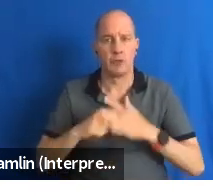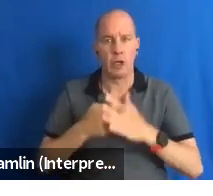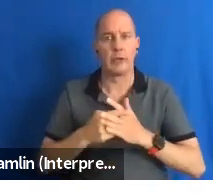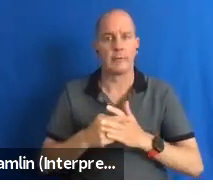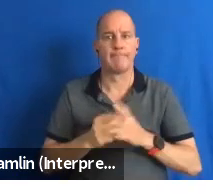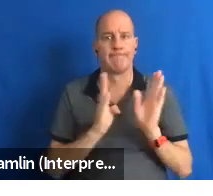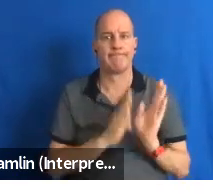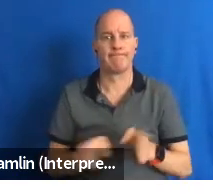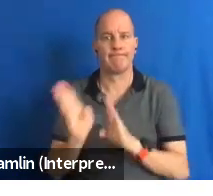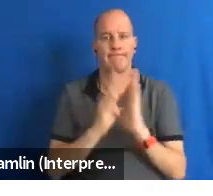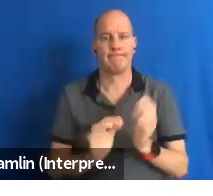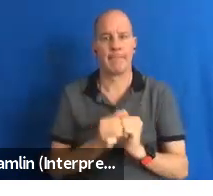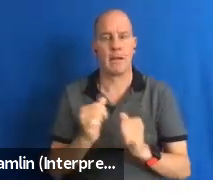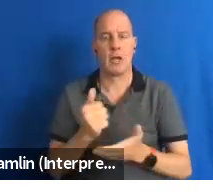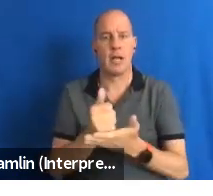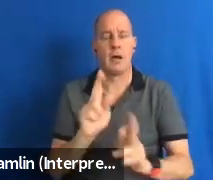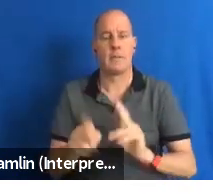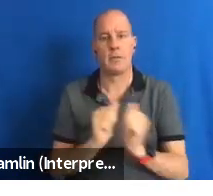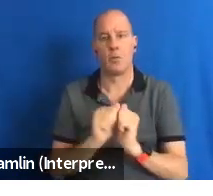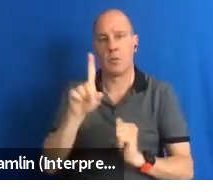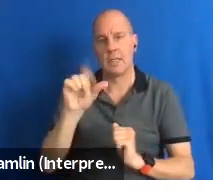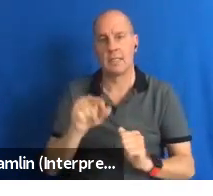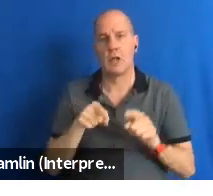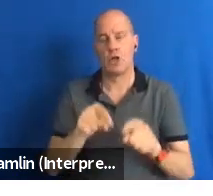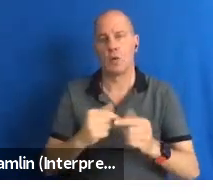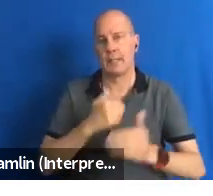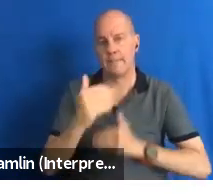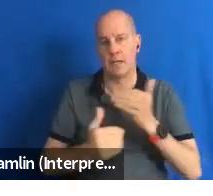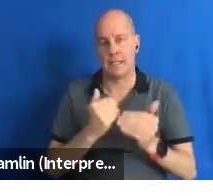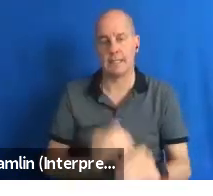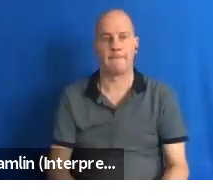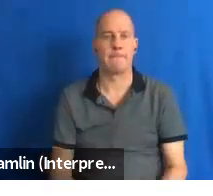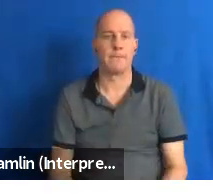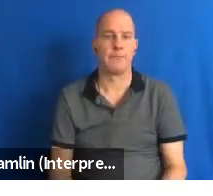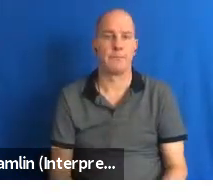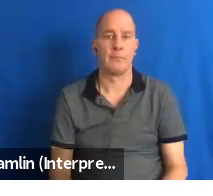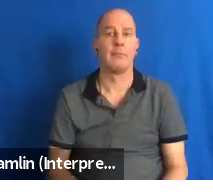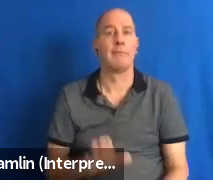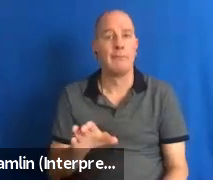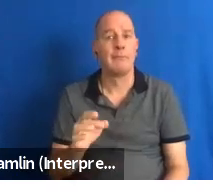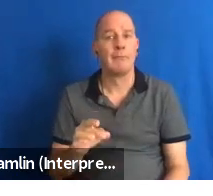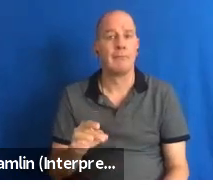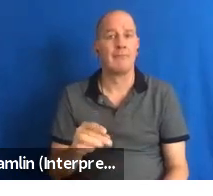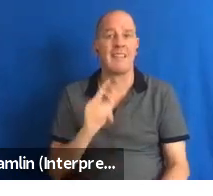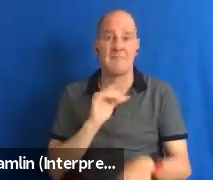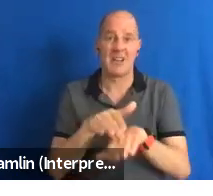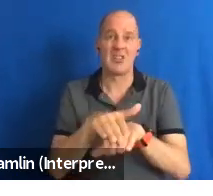people with disabilities during that process. While it's been a slow time for the individual